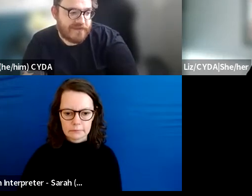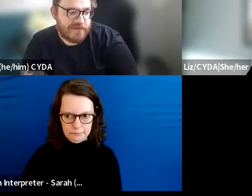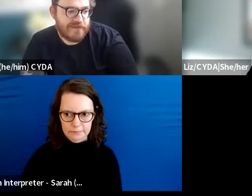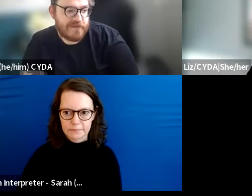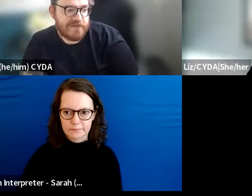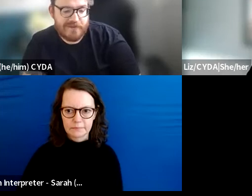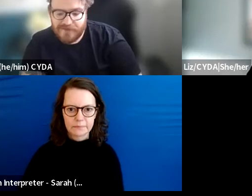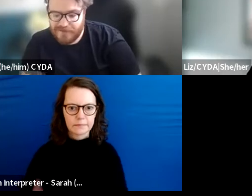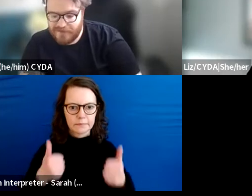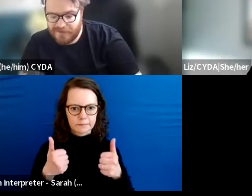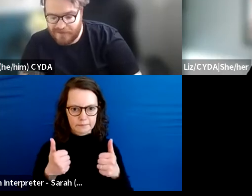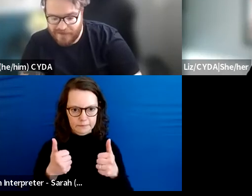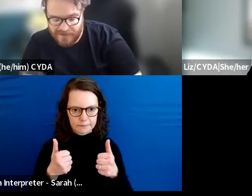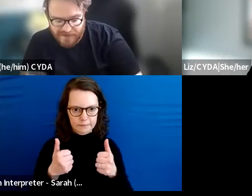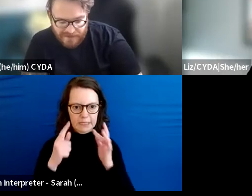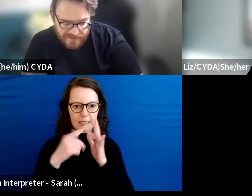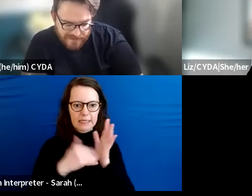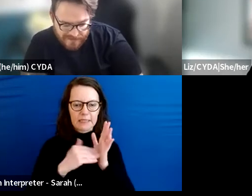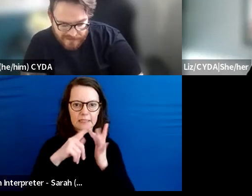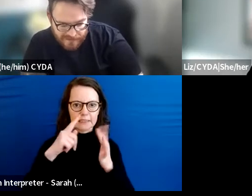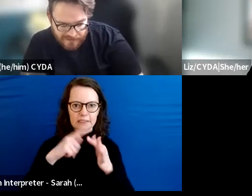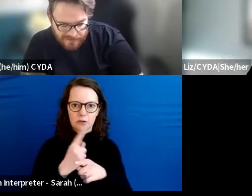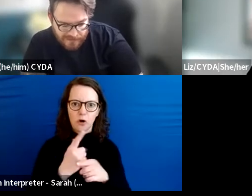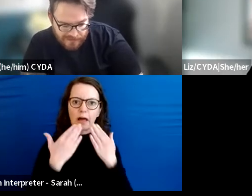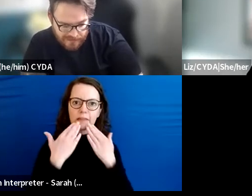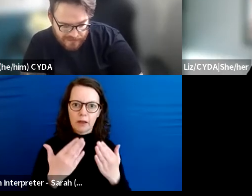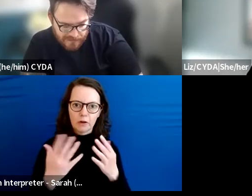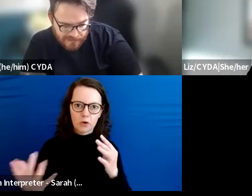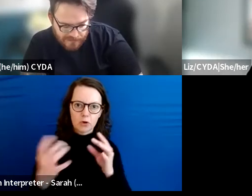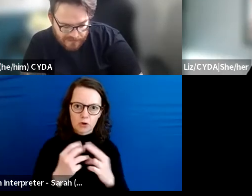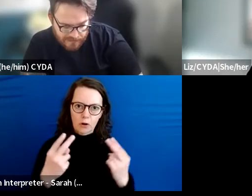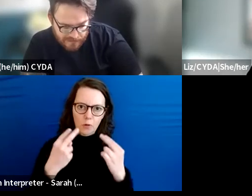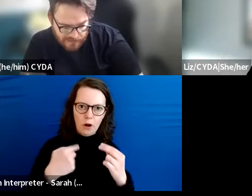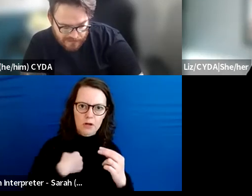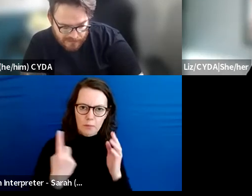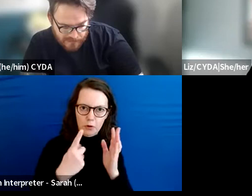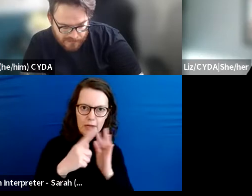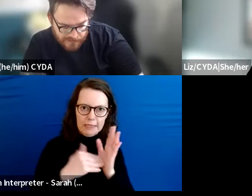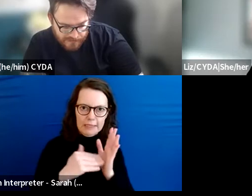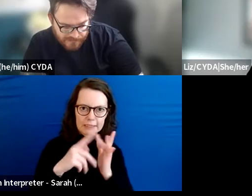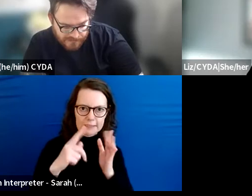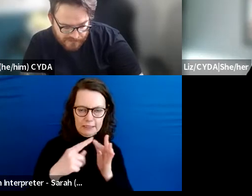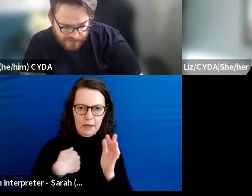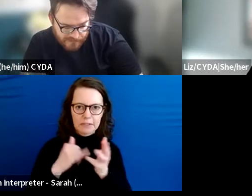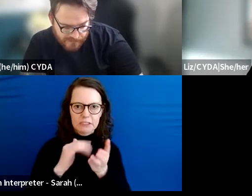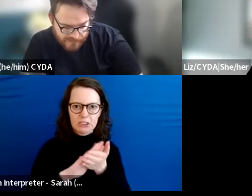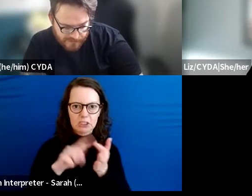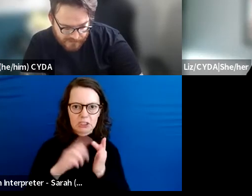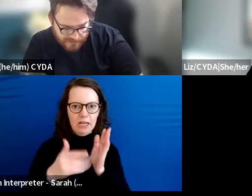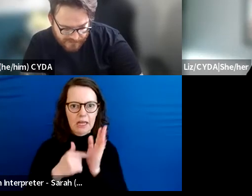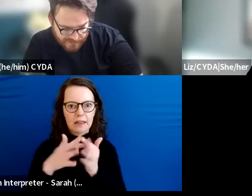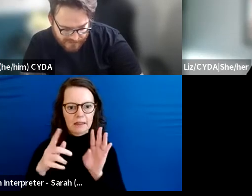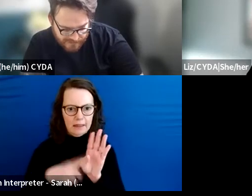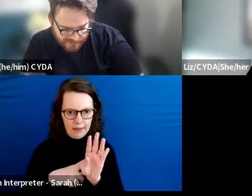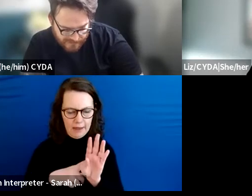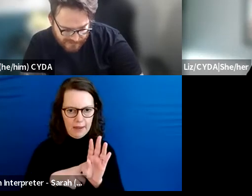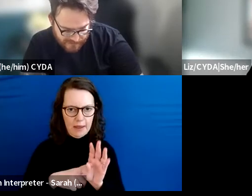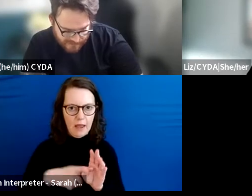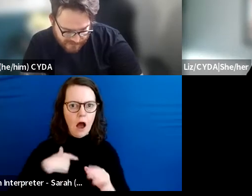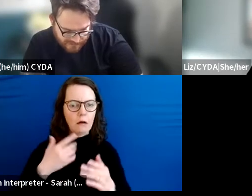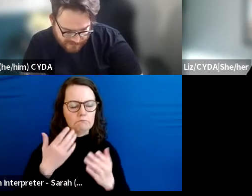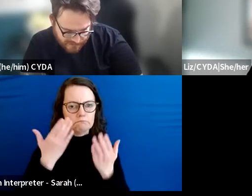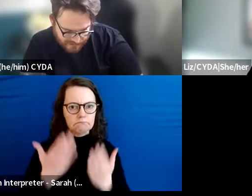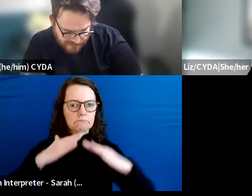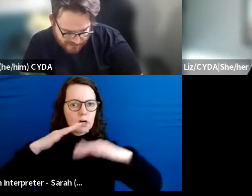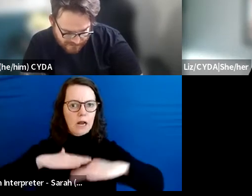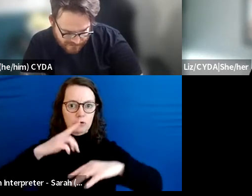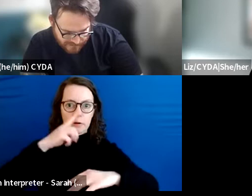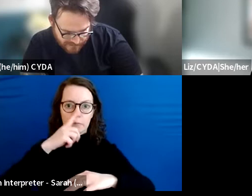Right, thank you so much for joining us, everyone. My name is Izzie pronouns she/they and I'm joining you from the land of the project people of the nation here in Western Australia.